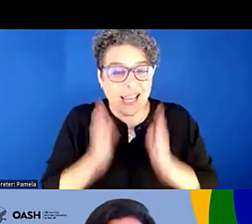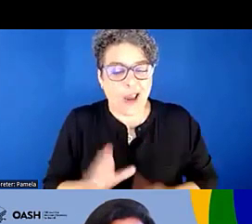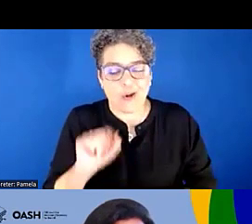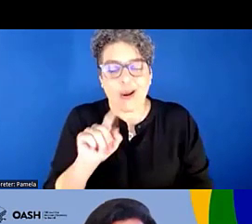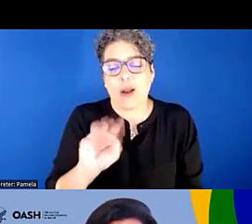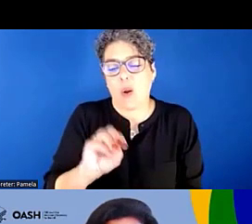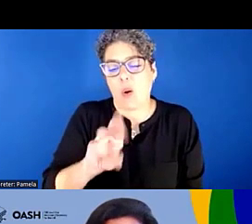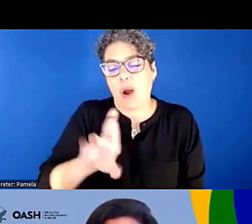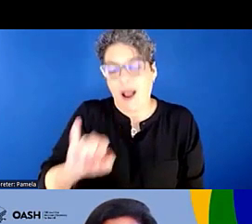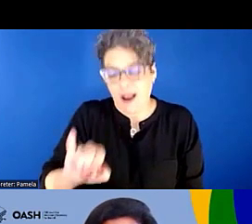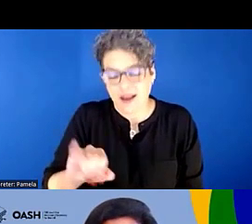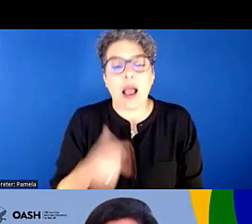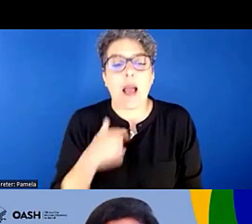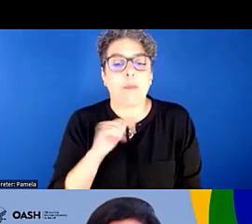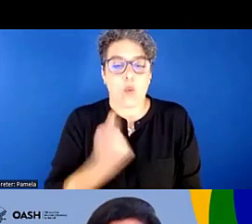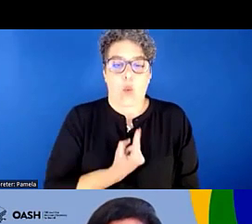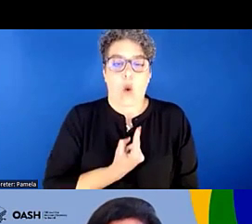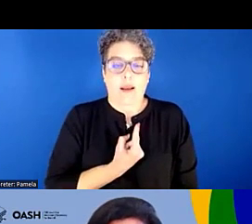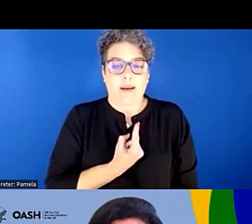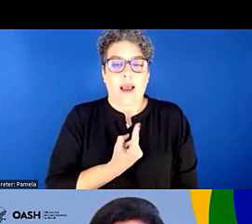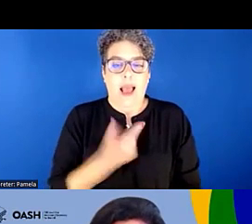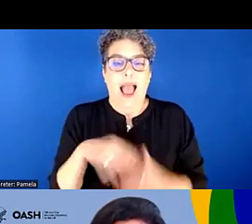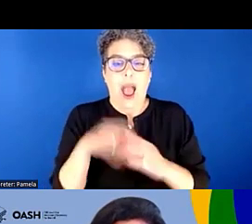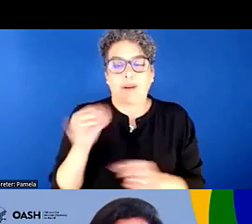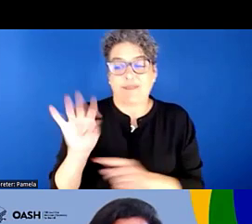of the seven different scientist investigators